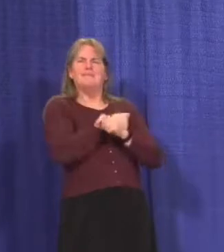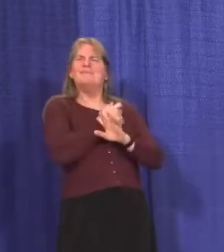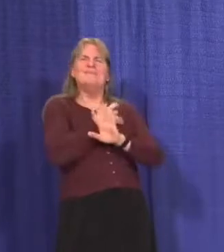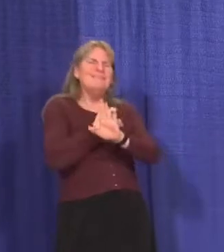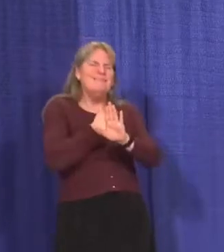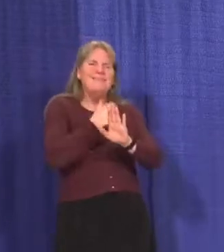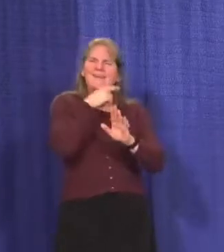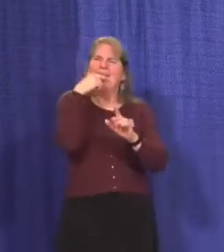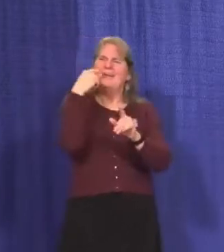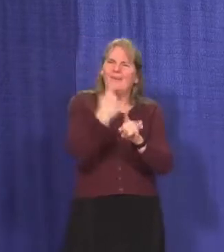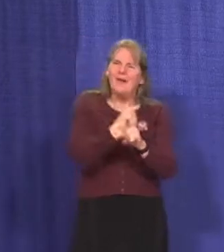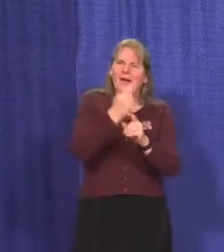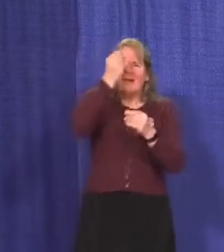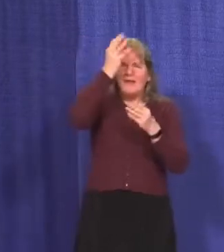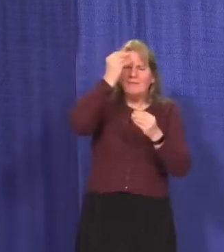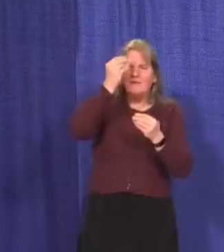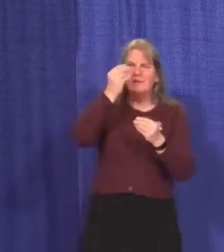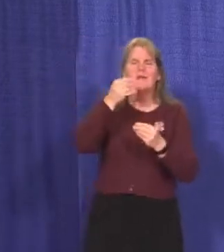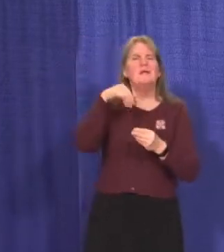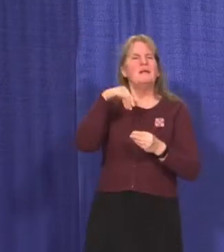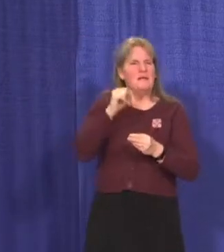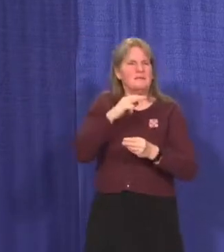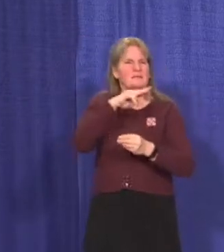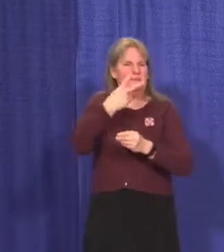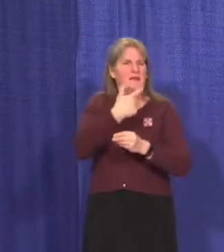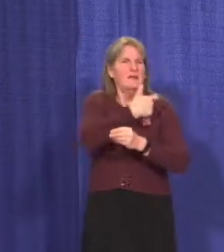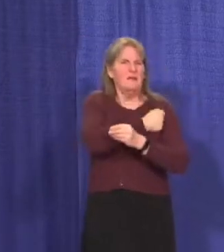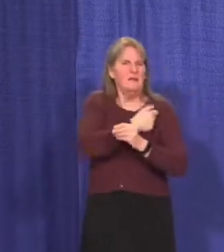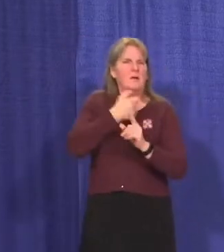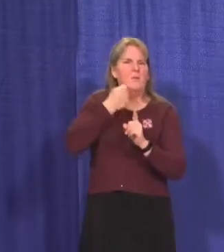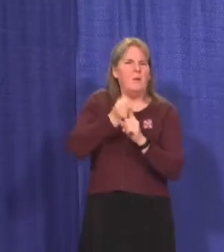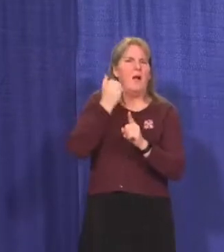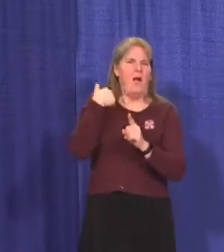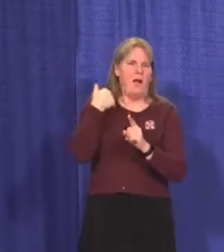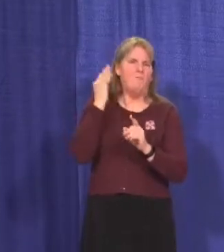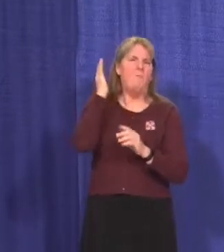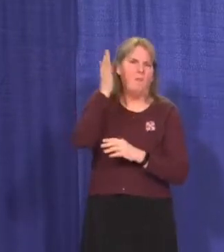effects are going to be worse with the second dose.